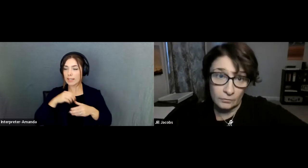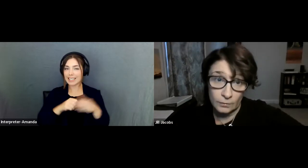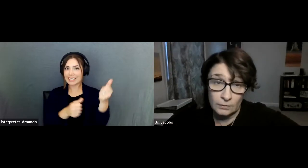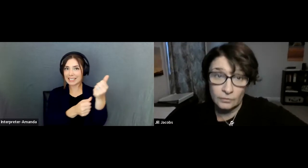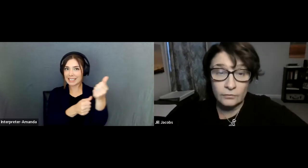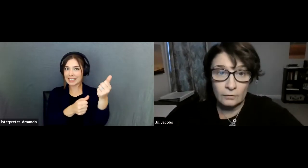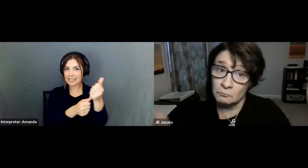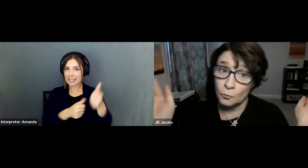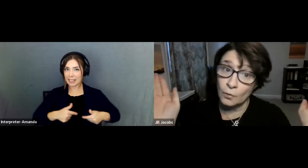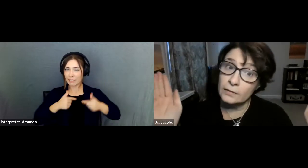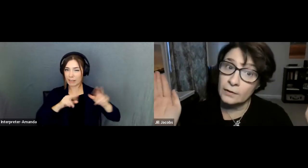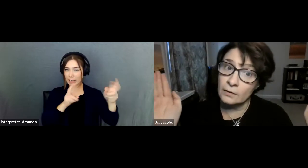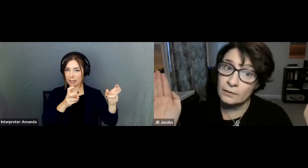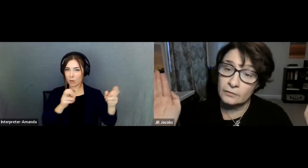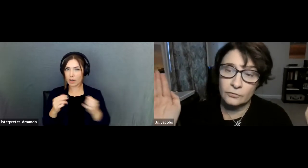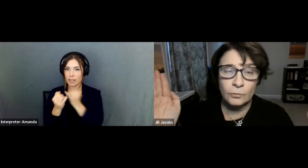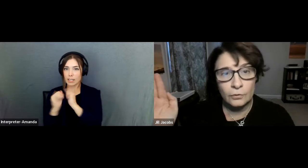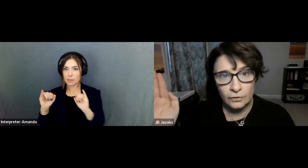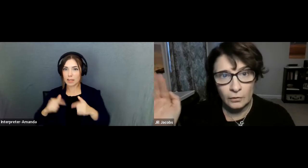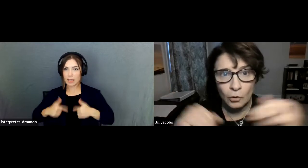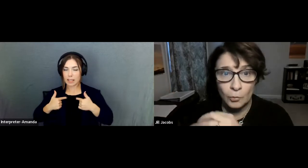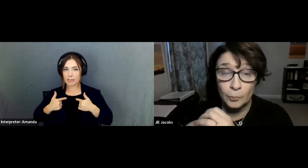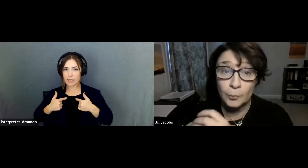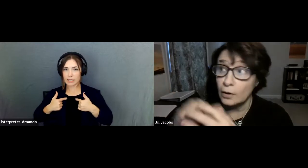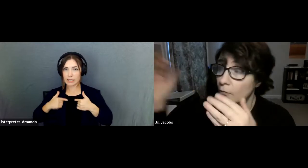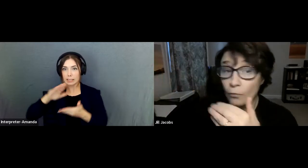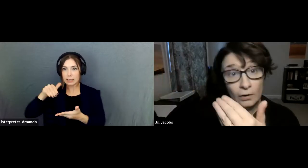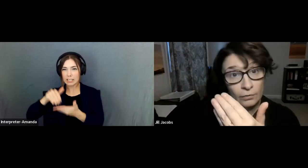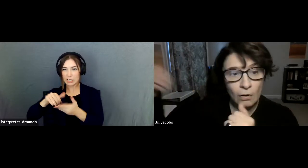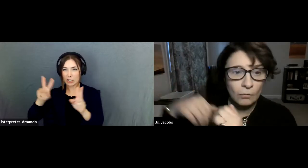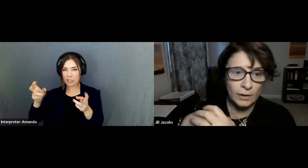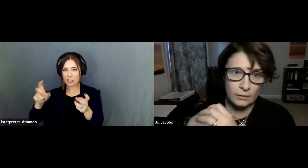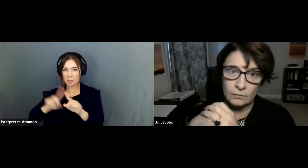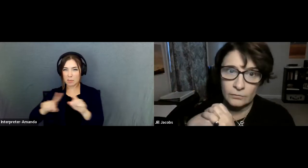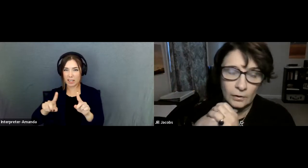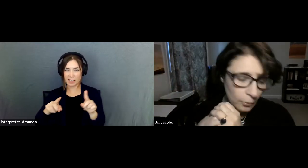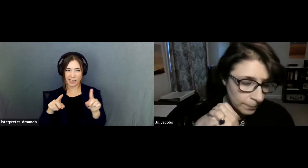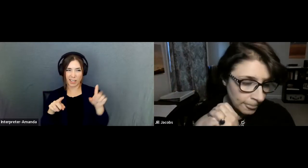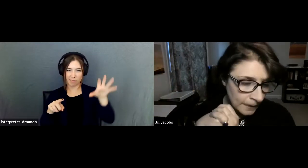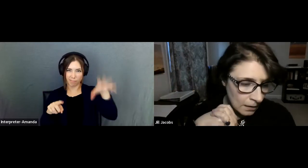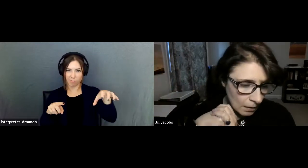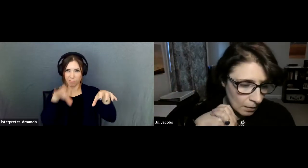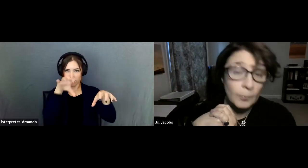But it's really just right here next to nursing home and one other hallway in a nursing home.